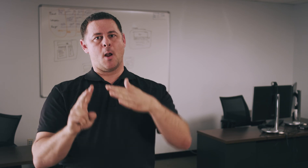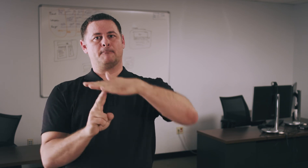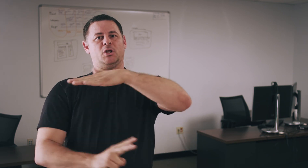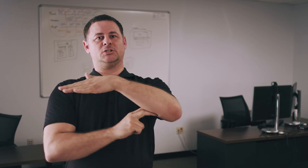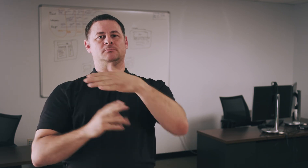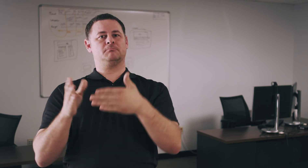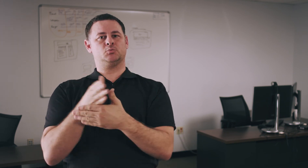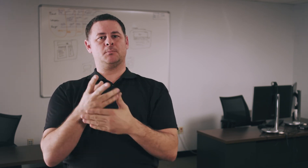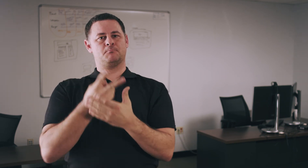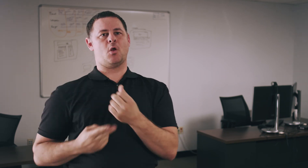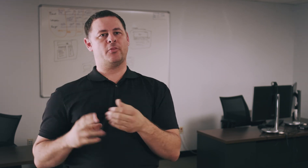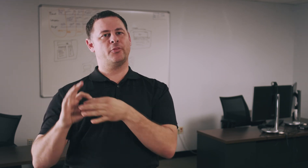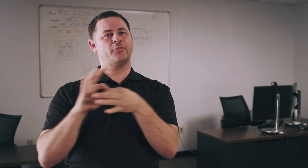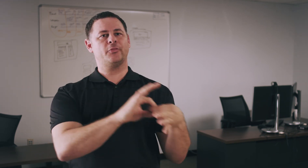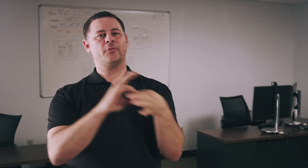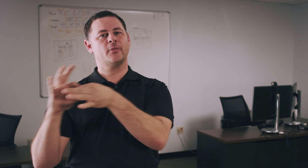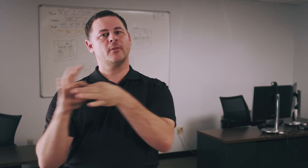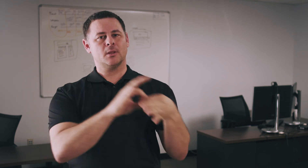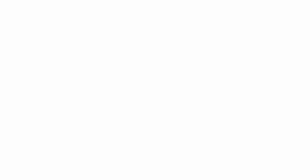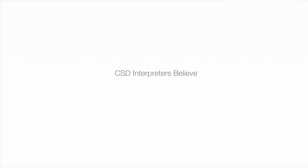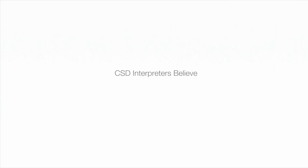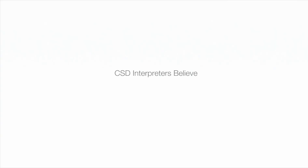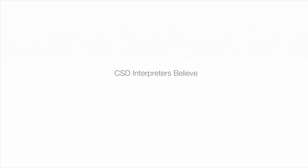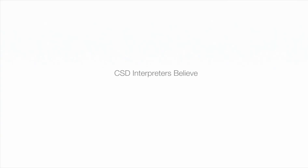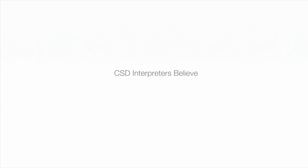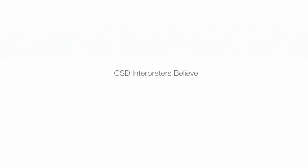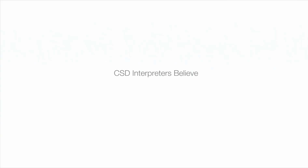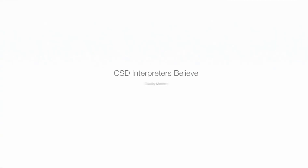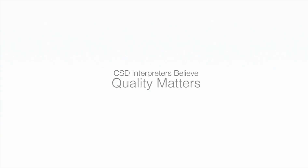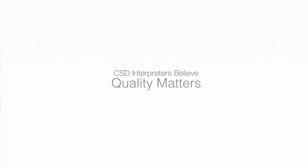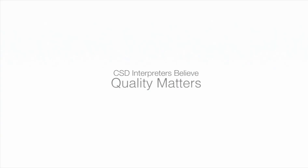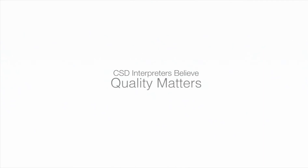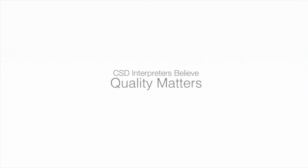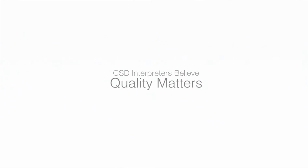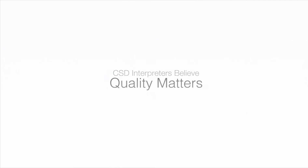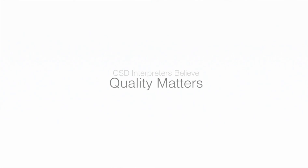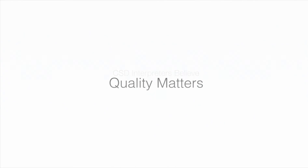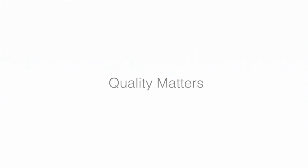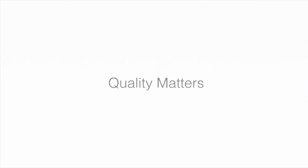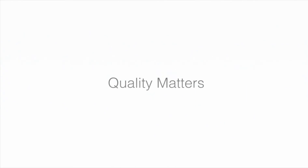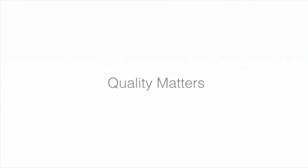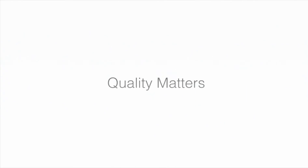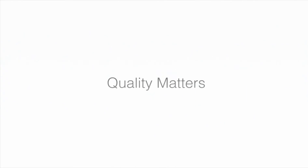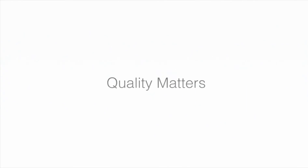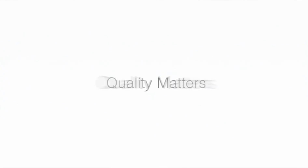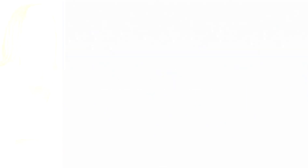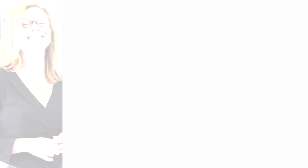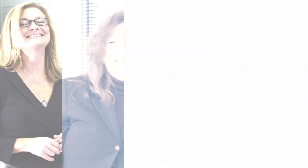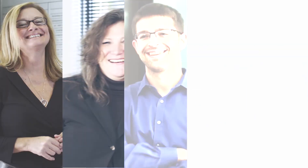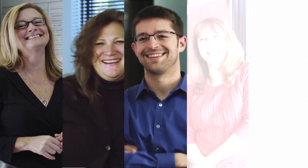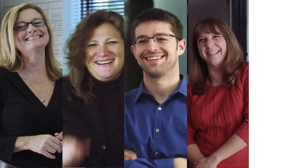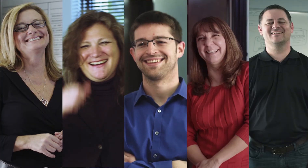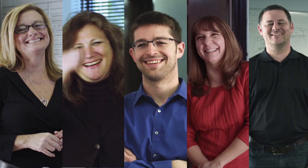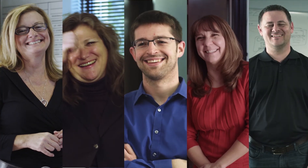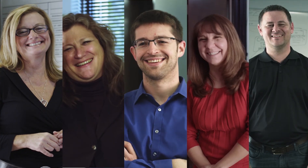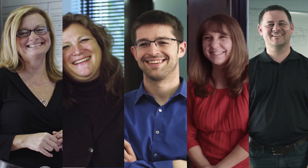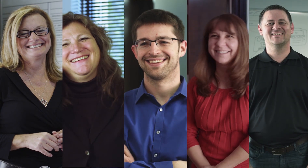The interpreter is truly a bridge between both worlds.